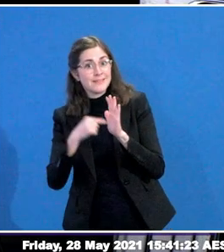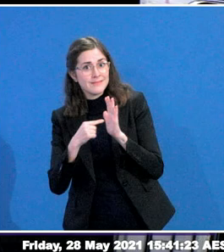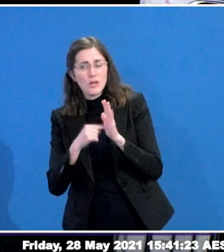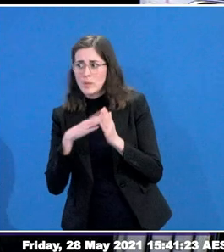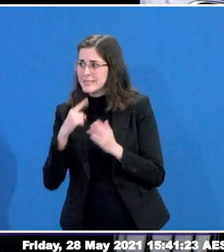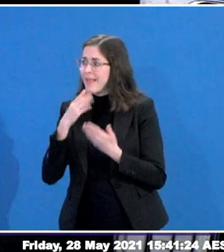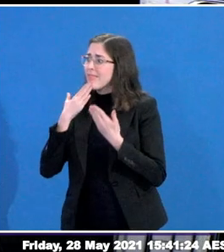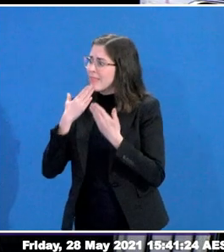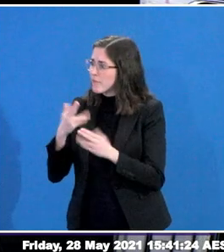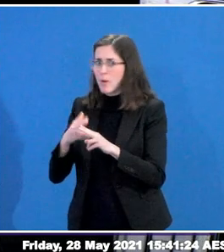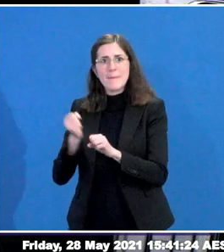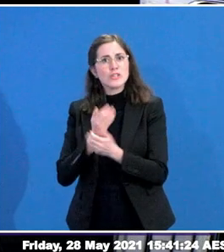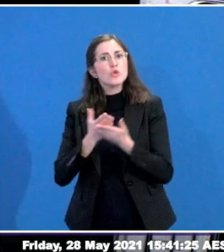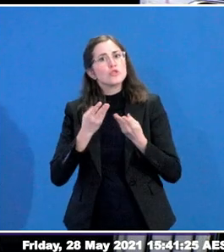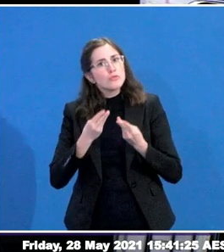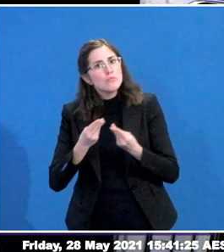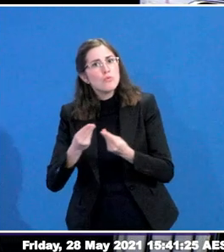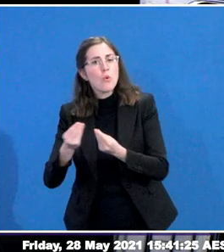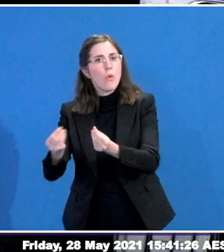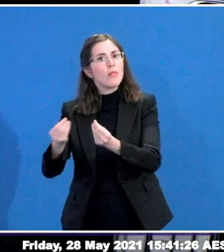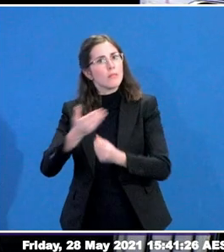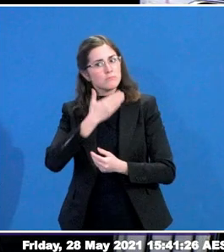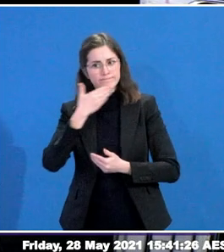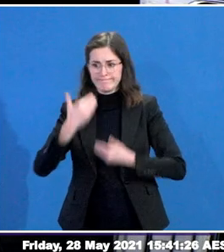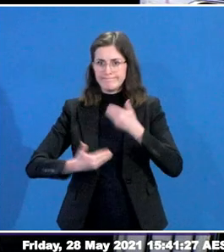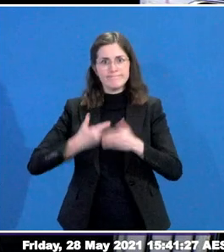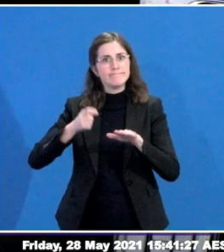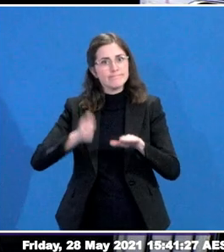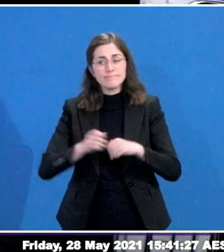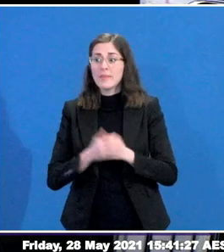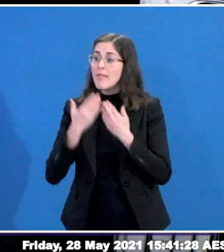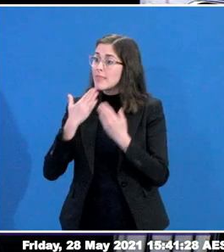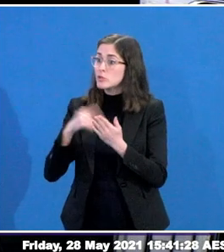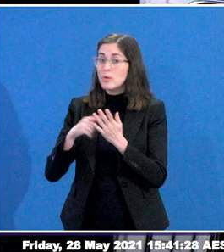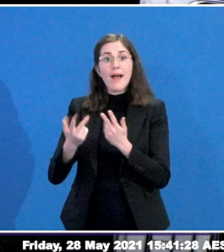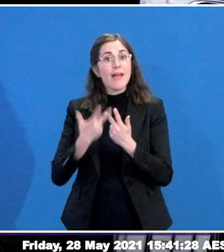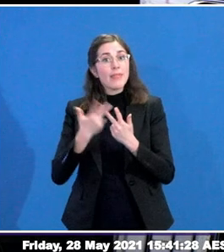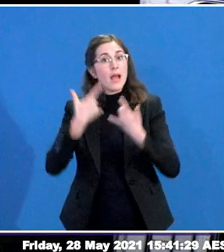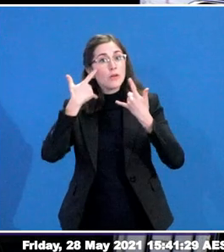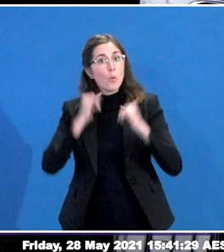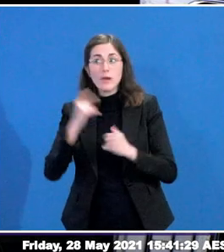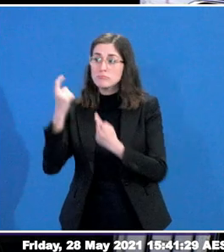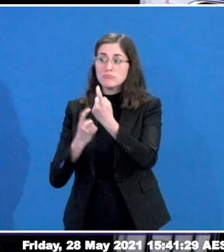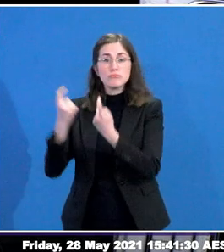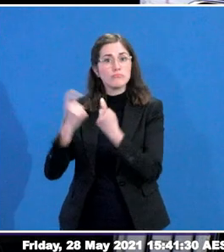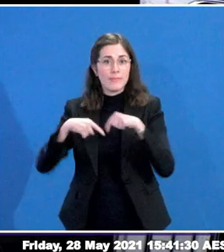conduct of the hearing and to the other legal representatives who have appeared at the hearing over this week.